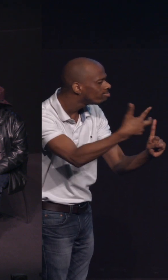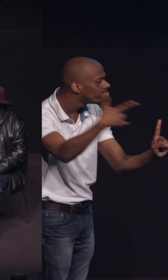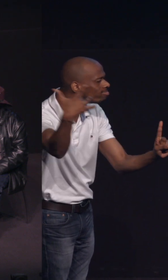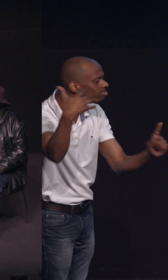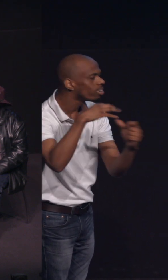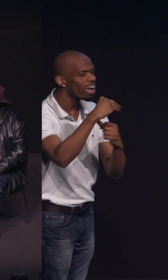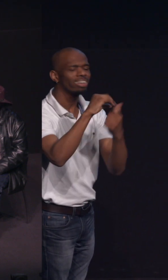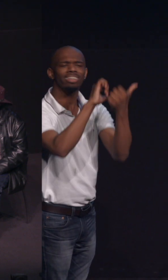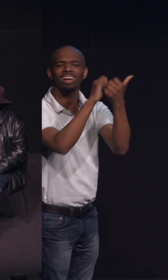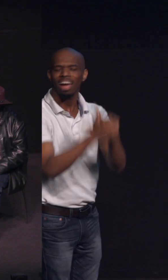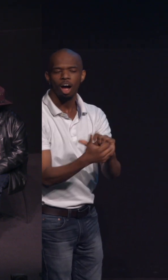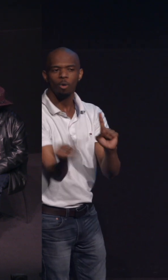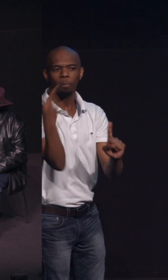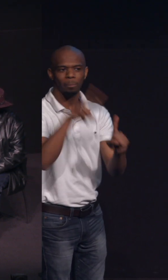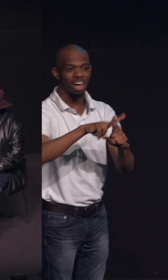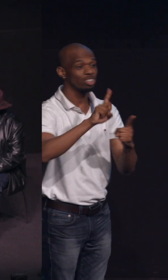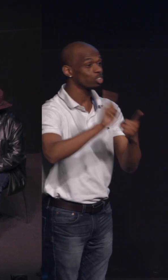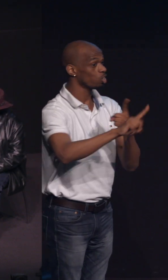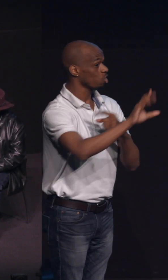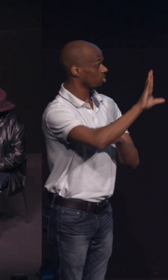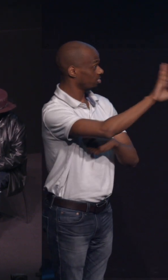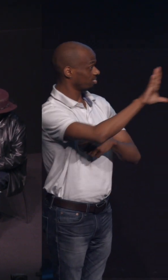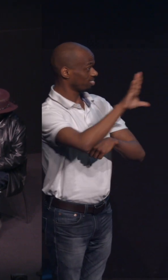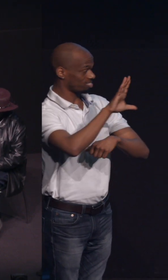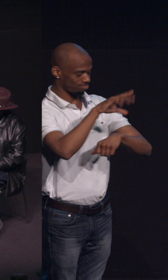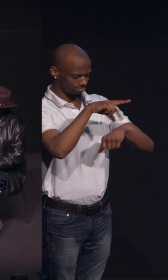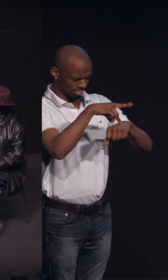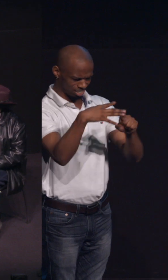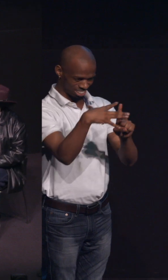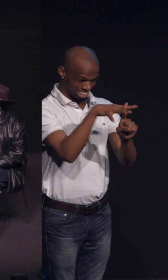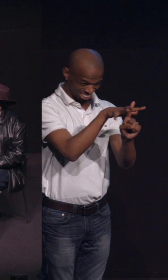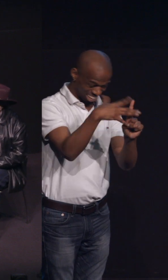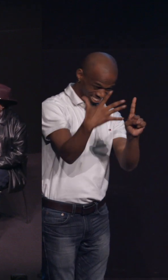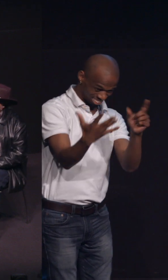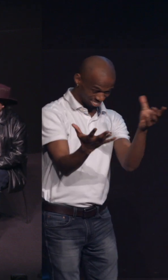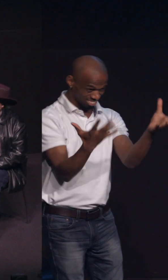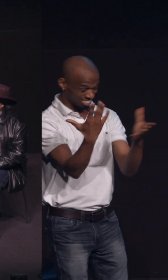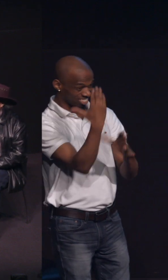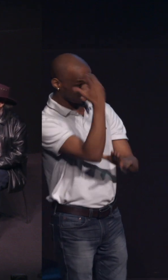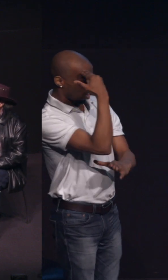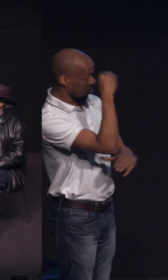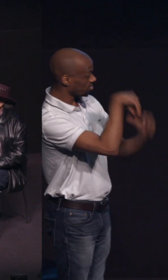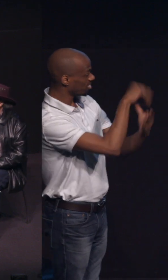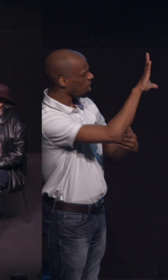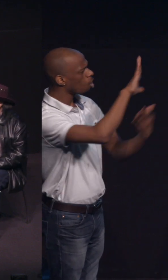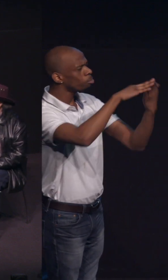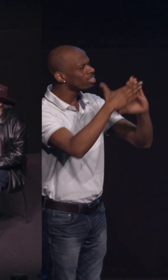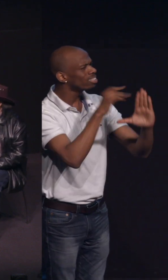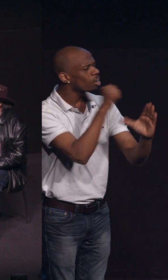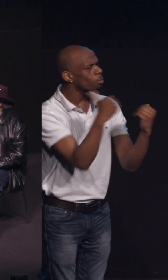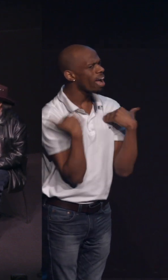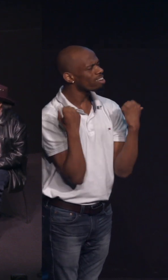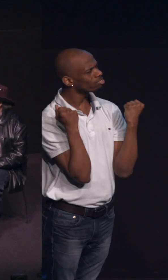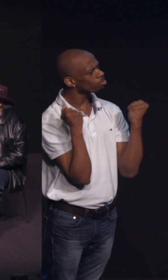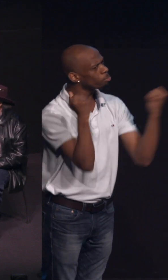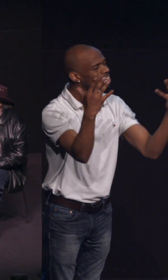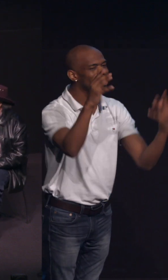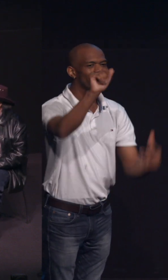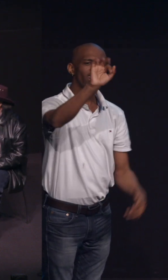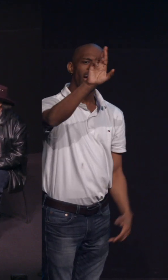So you're in Sebastopol which doesn't have a lot of Afro indigenous people.